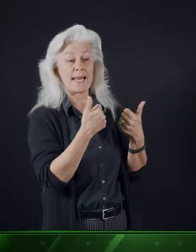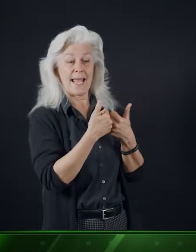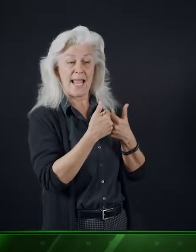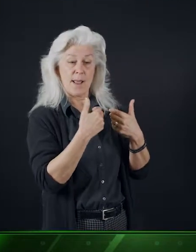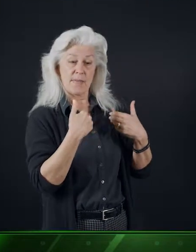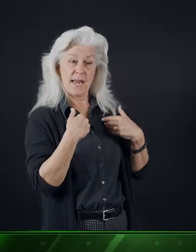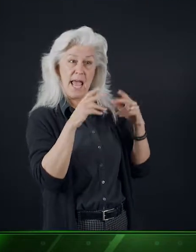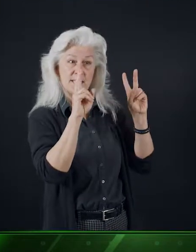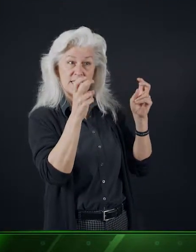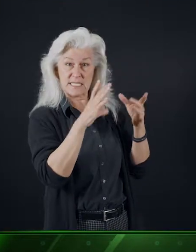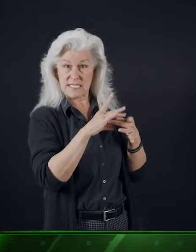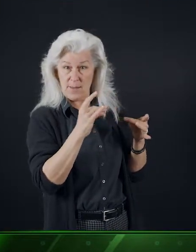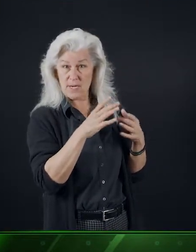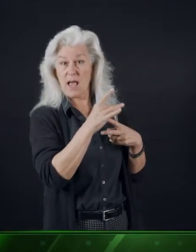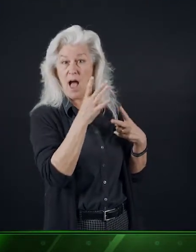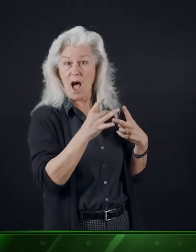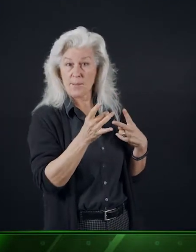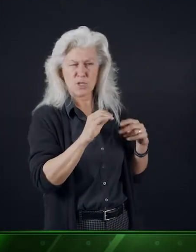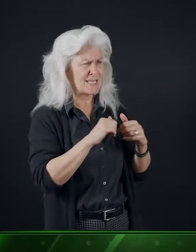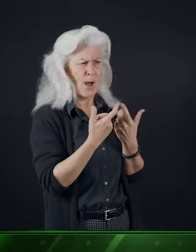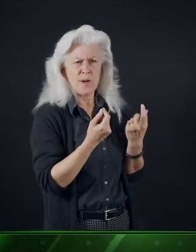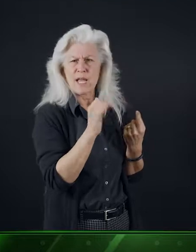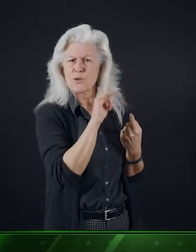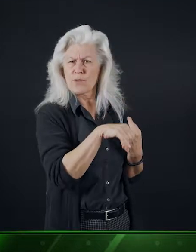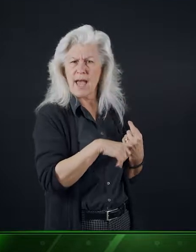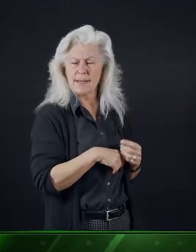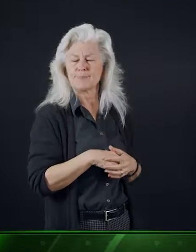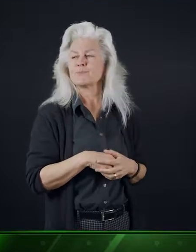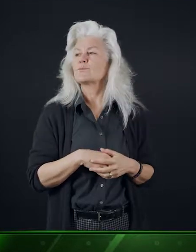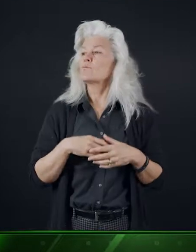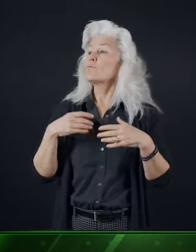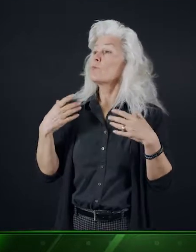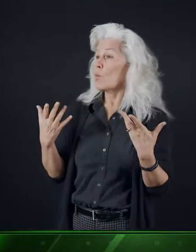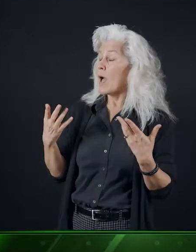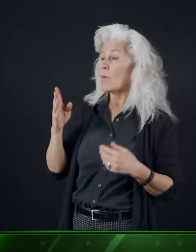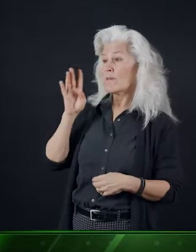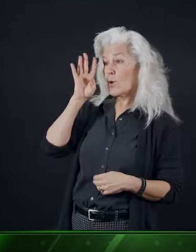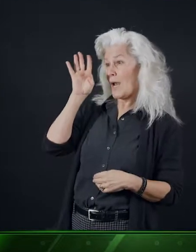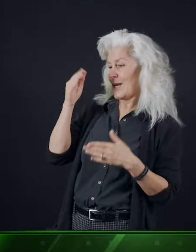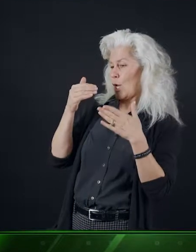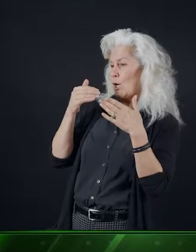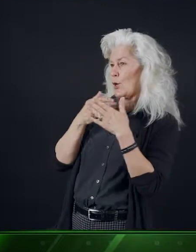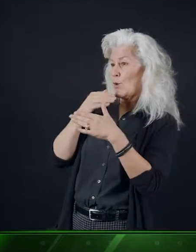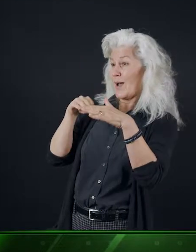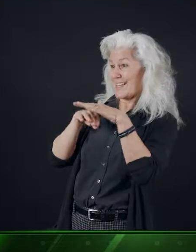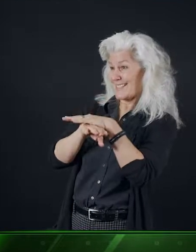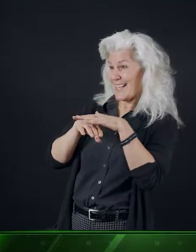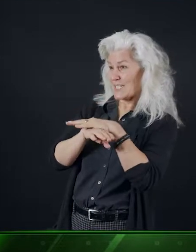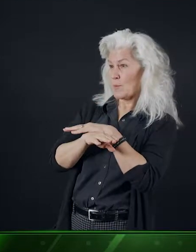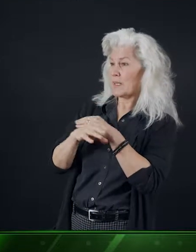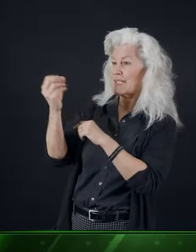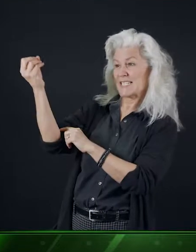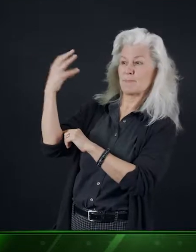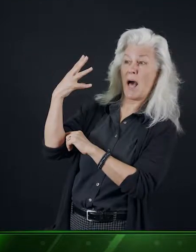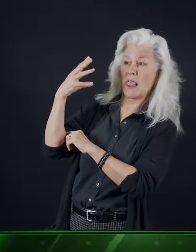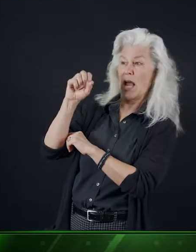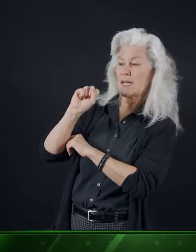Well, we've created a brand-new Accessibility Spotlight in the Xbox Store, where users can find products that have one or more of these features.